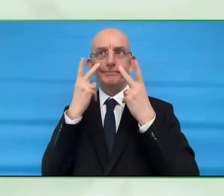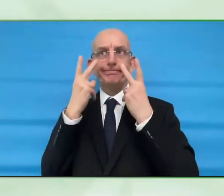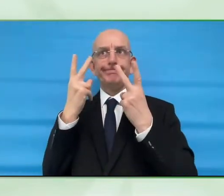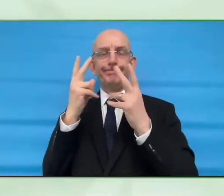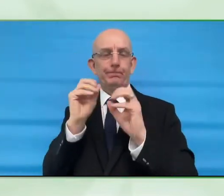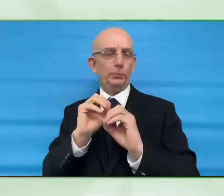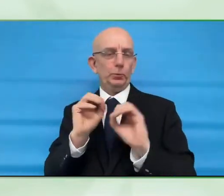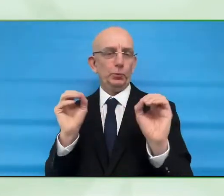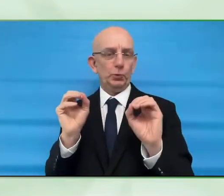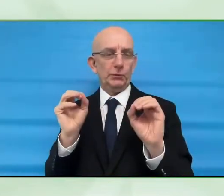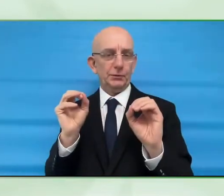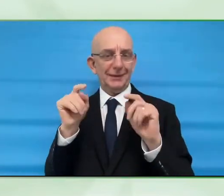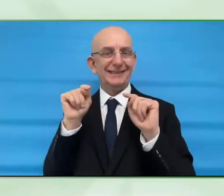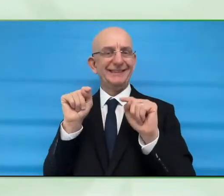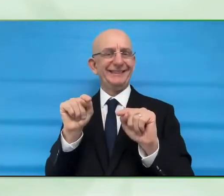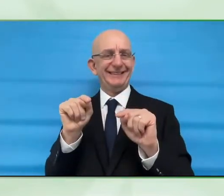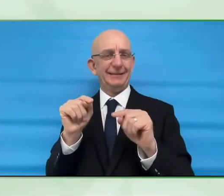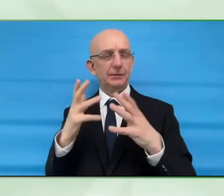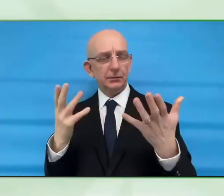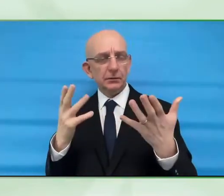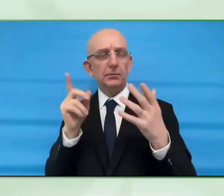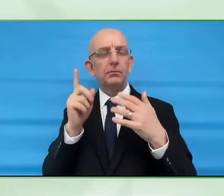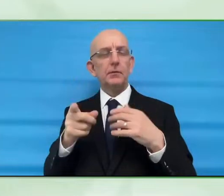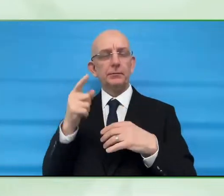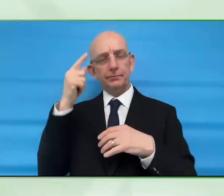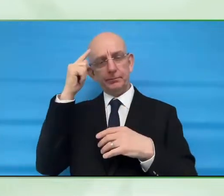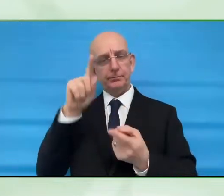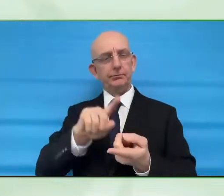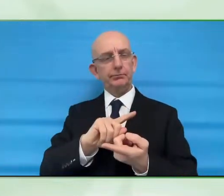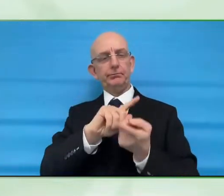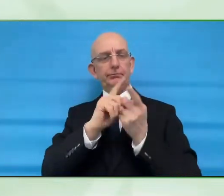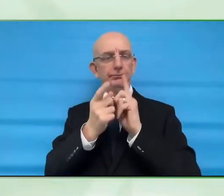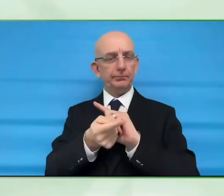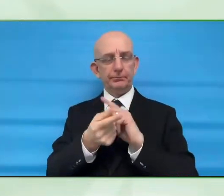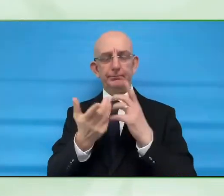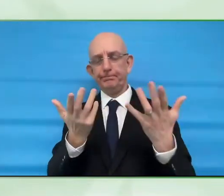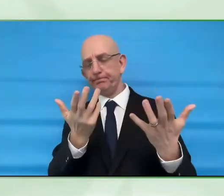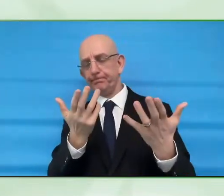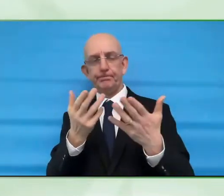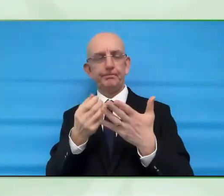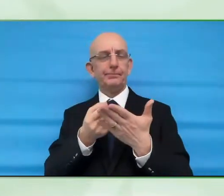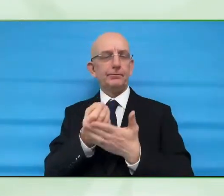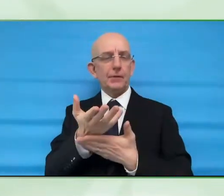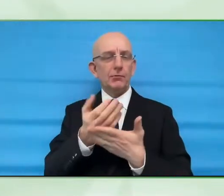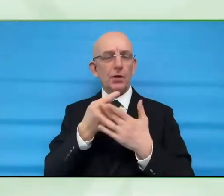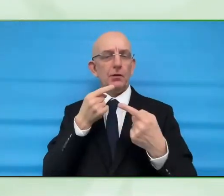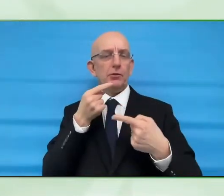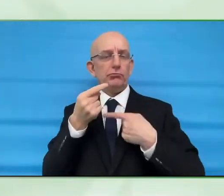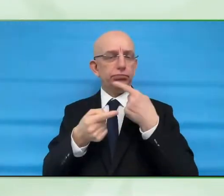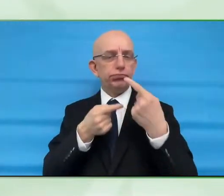that representative of data like stars and planets.